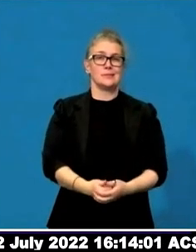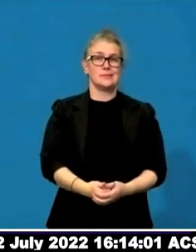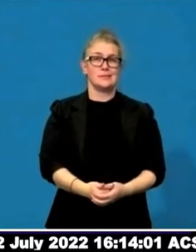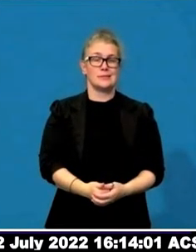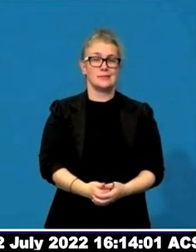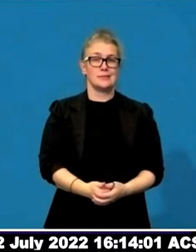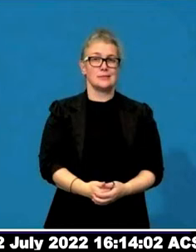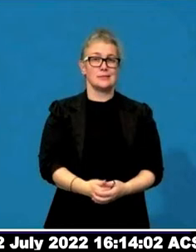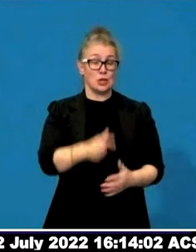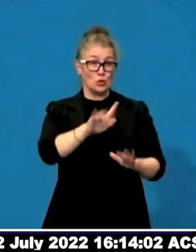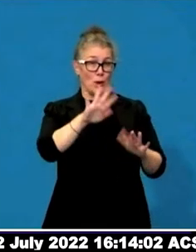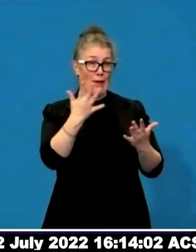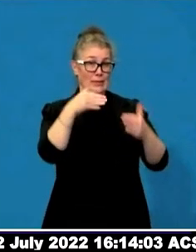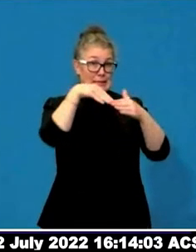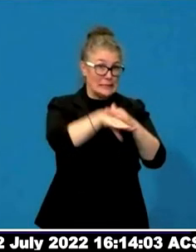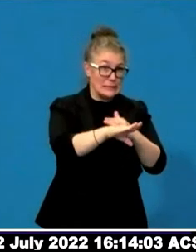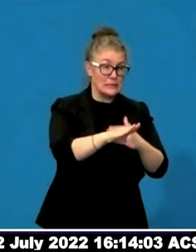You haven't been there? No.